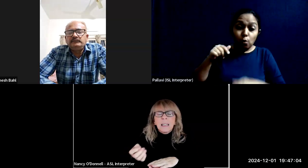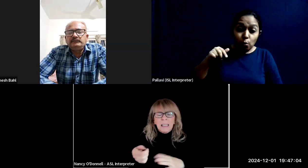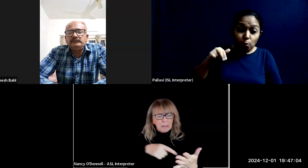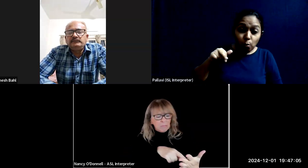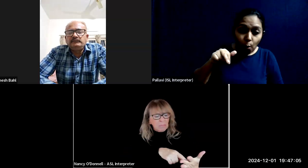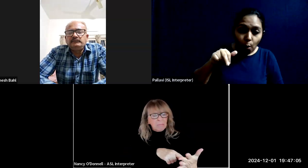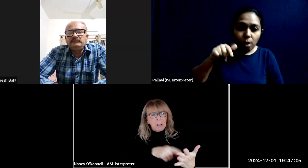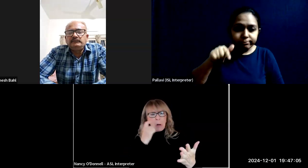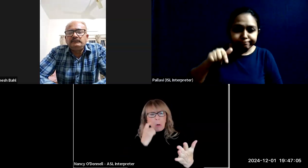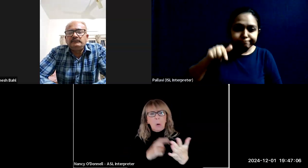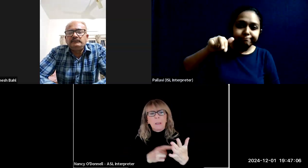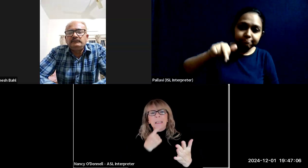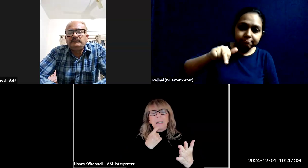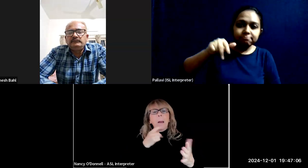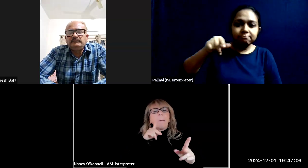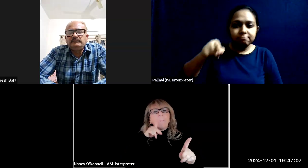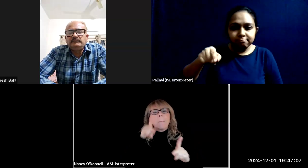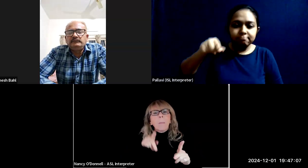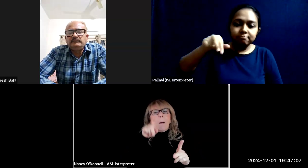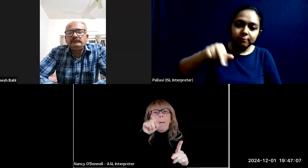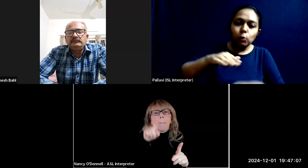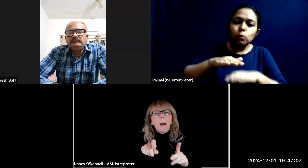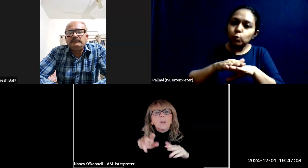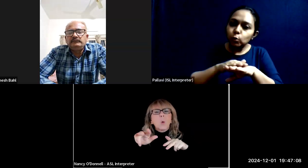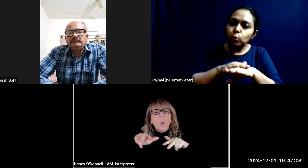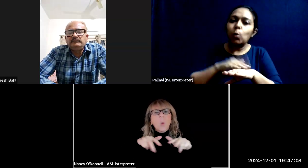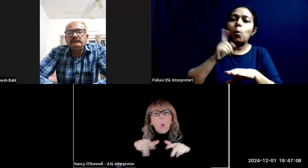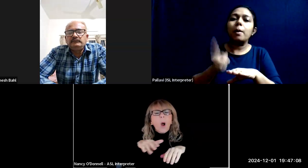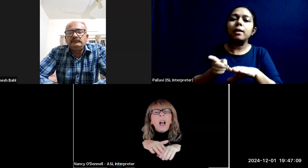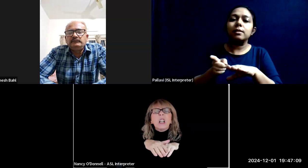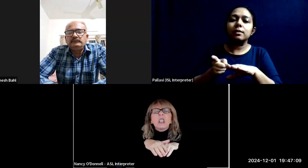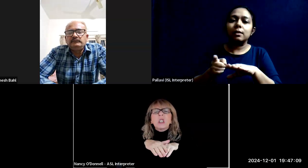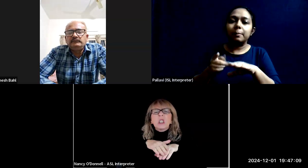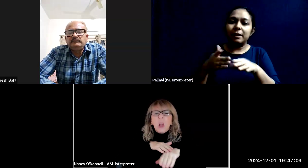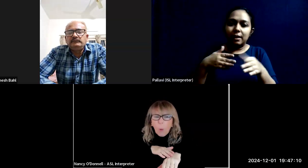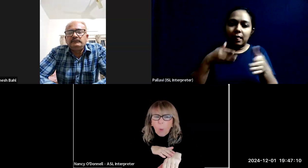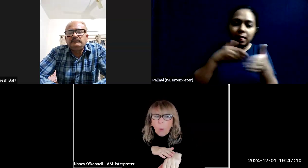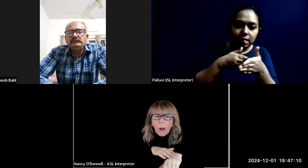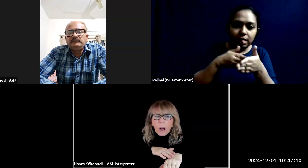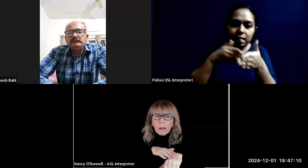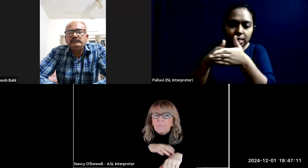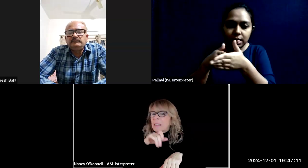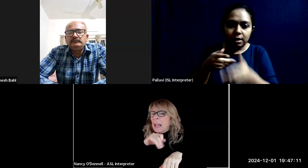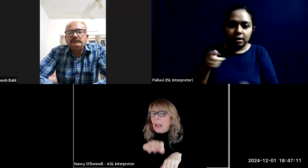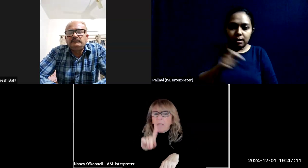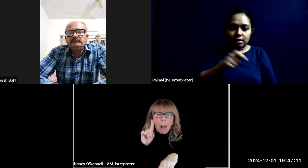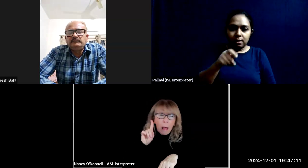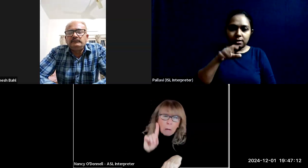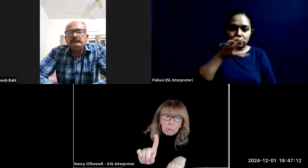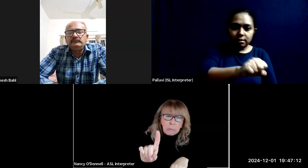for the device to actually detect obstacles. So either it's obstacles